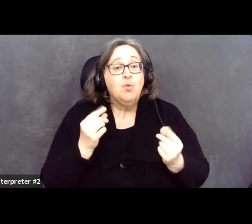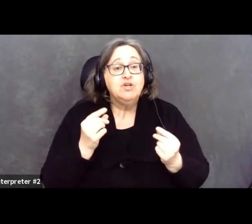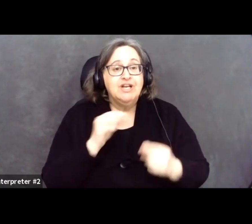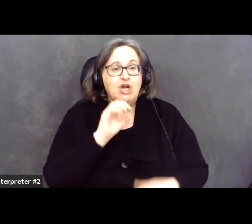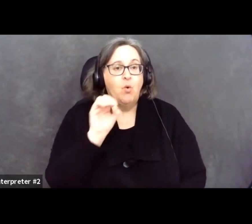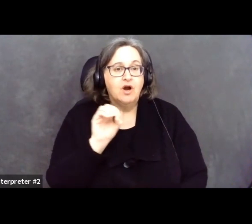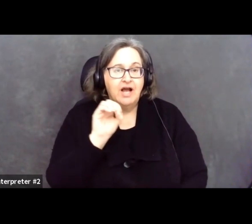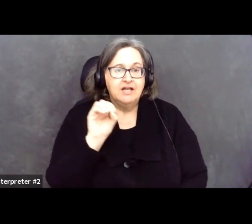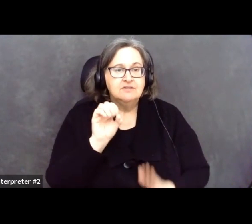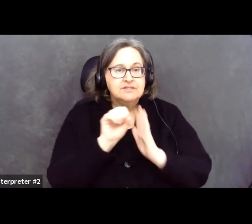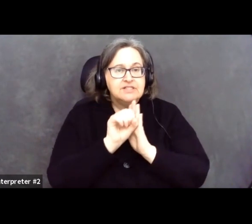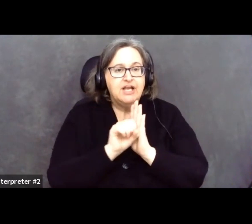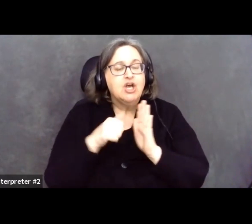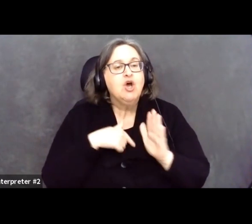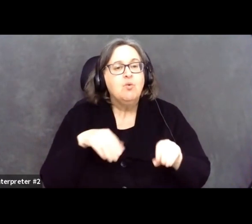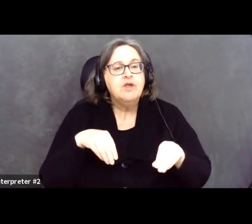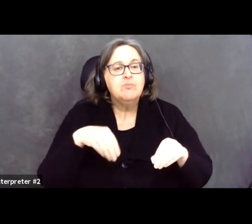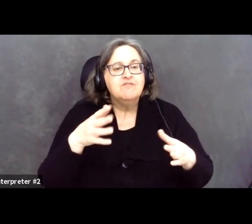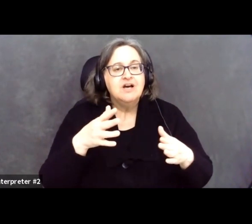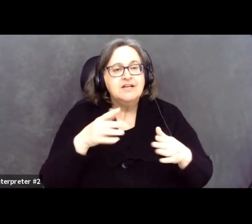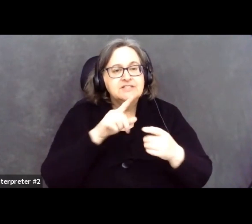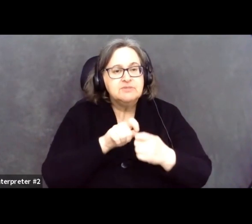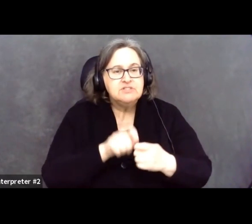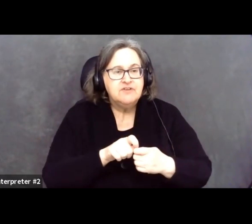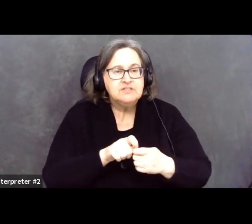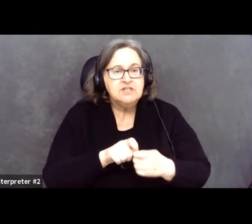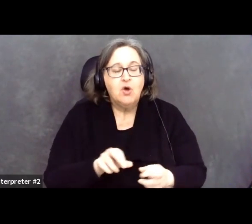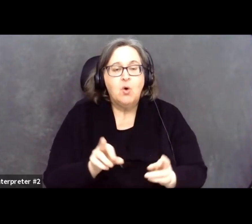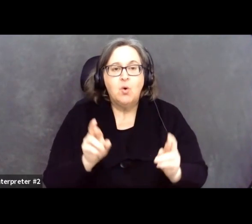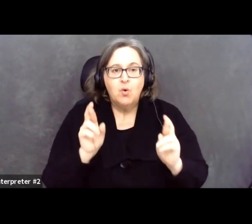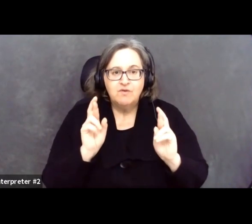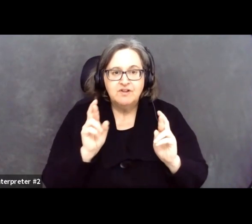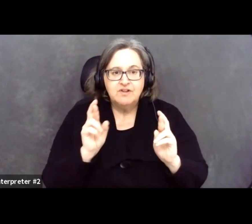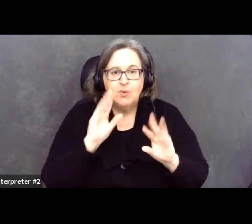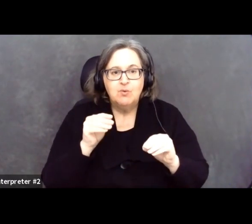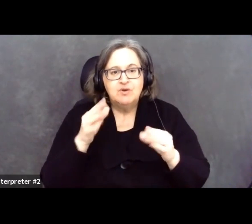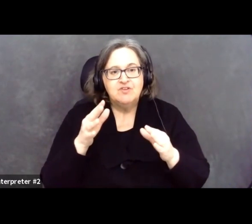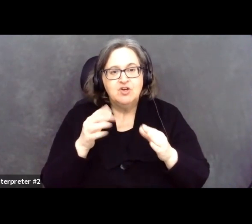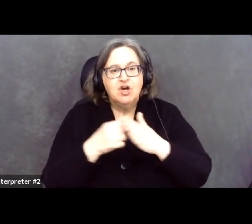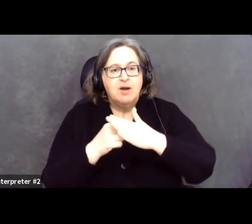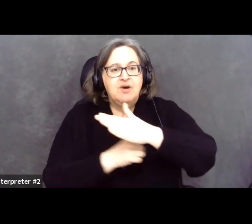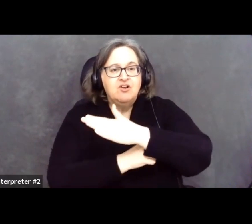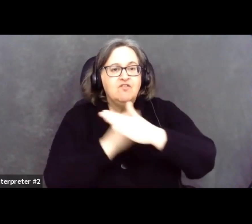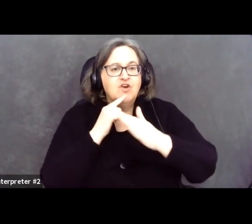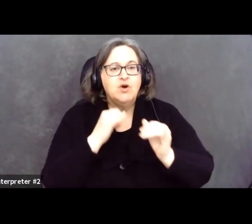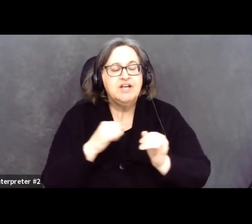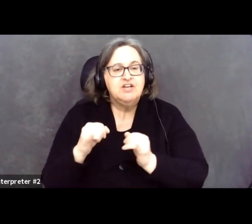is provide specifics that, hopefully, will provide a foundation for individual schools